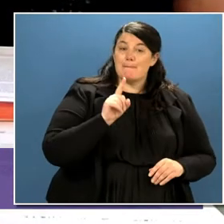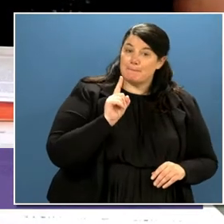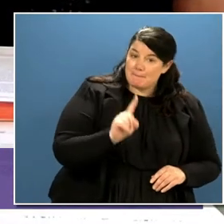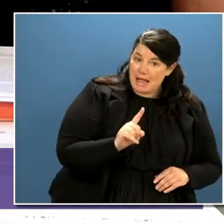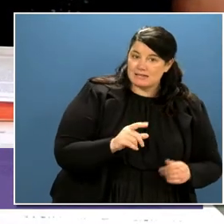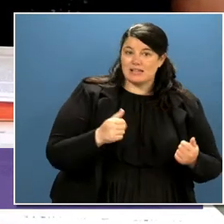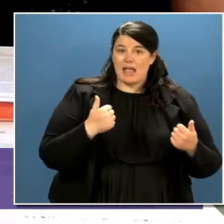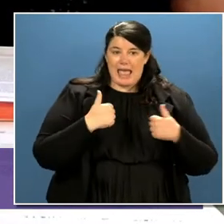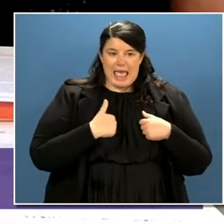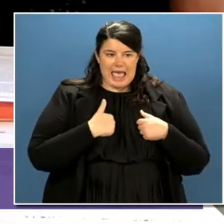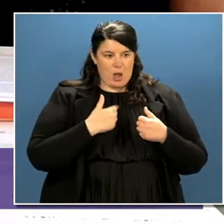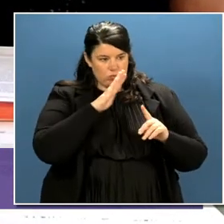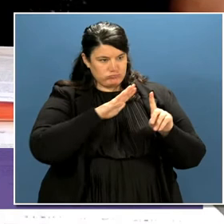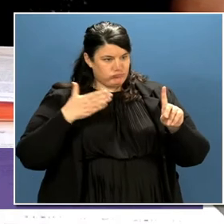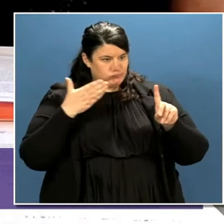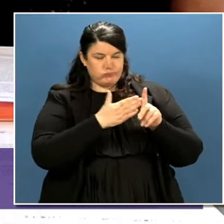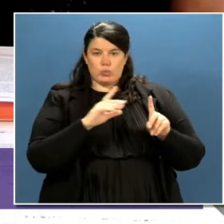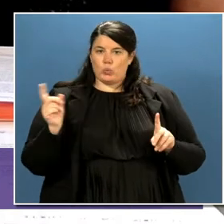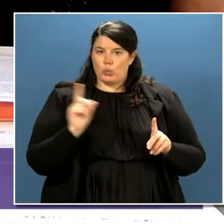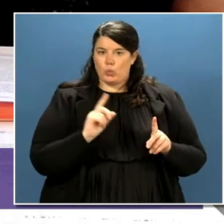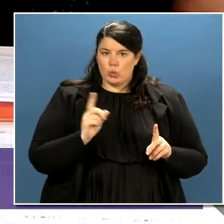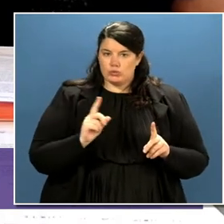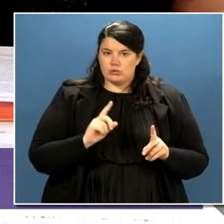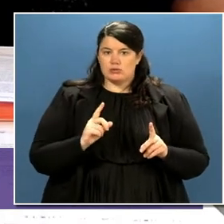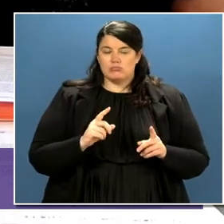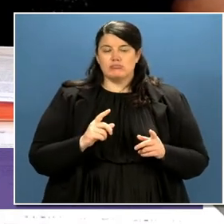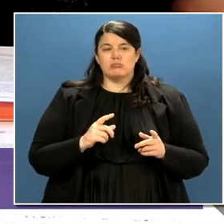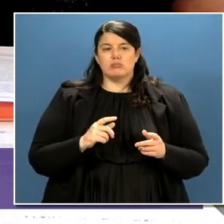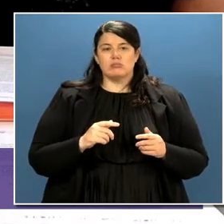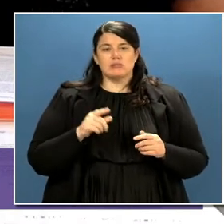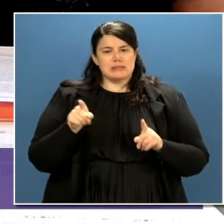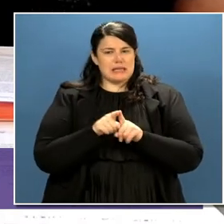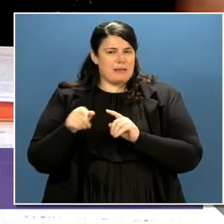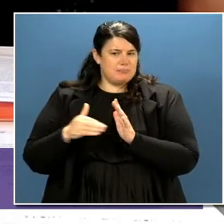fundamental principle is along the lines that Zack spoke about.